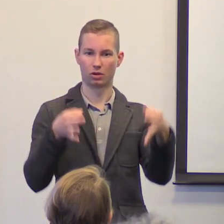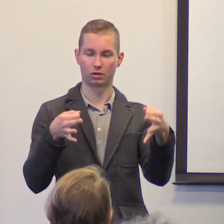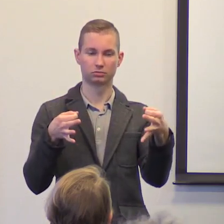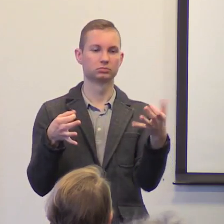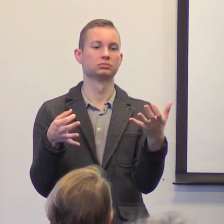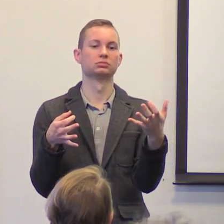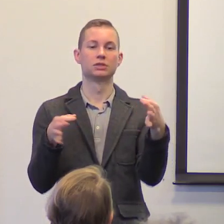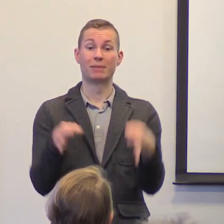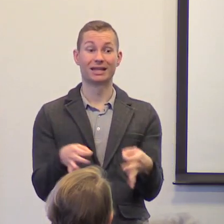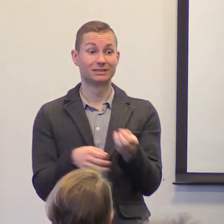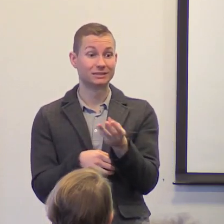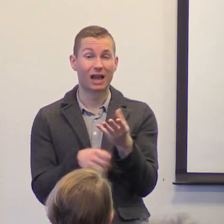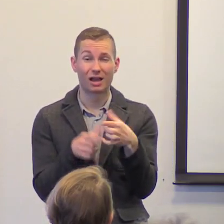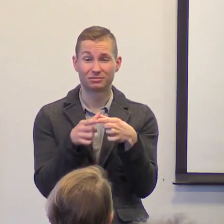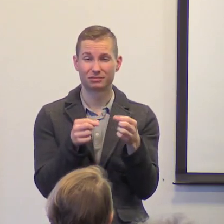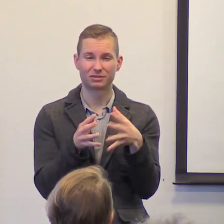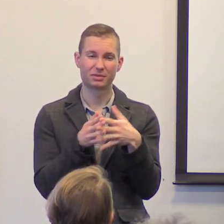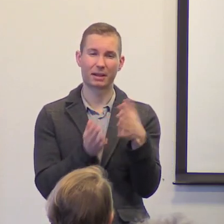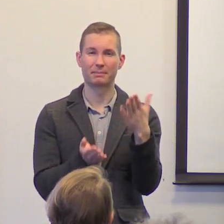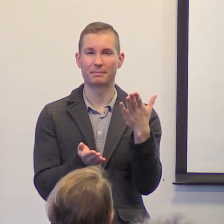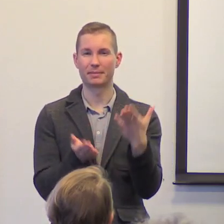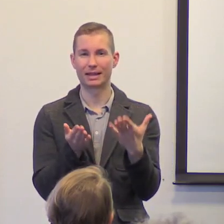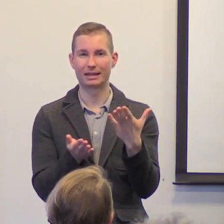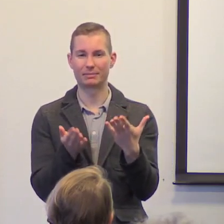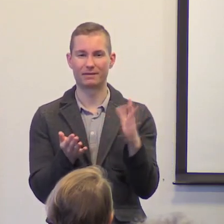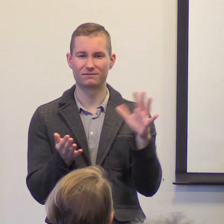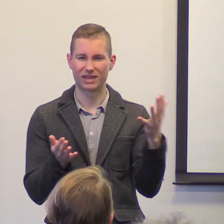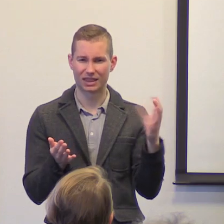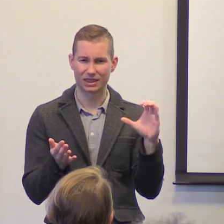Japanese-Americans who might've been a fifth column on the West Coast and therefore it